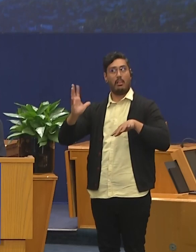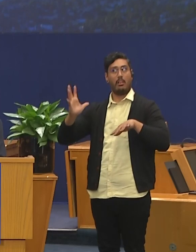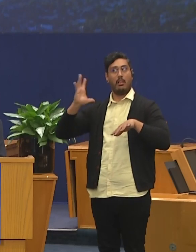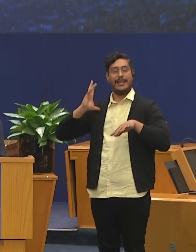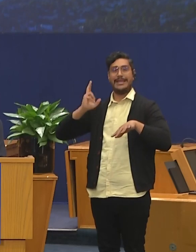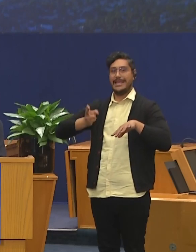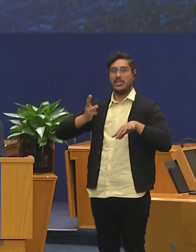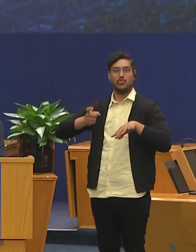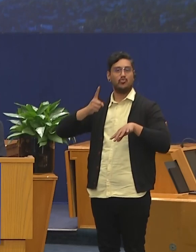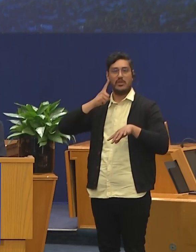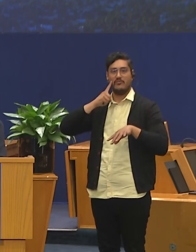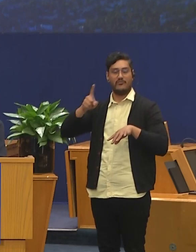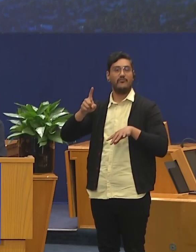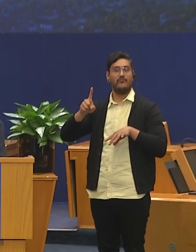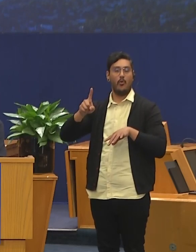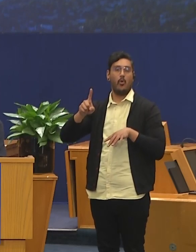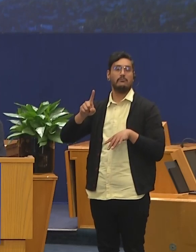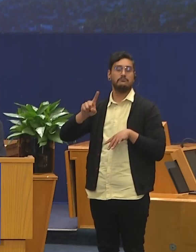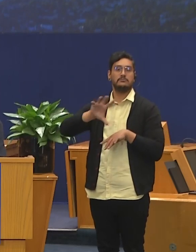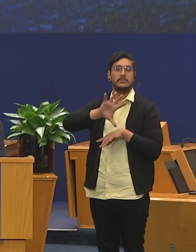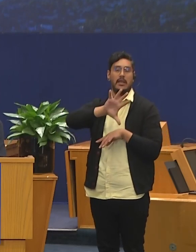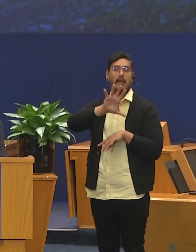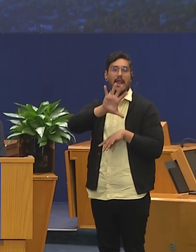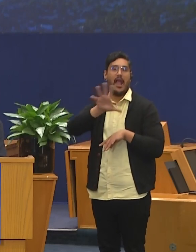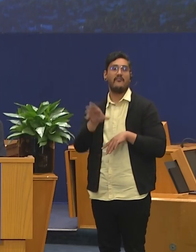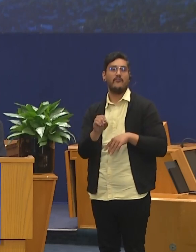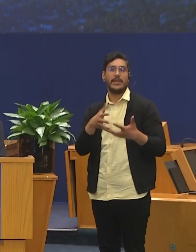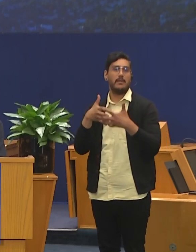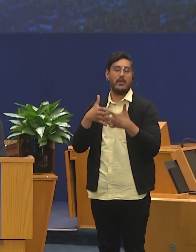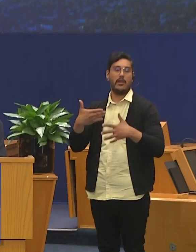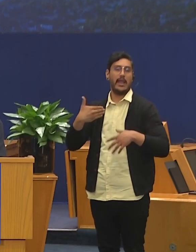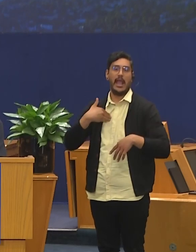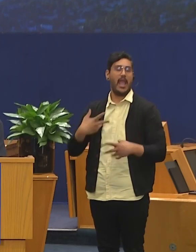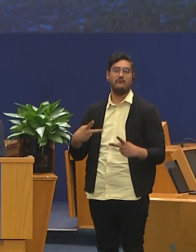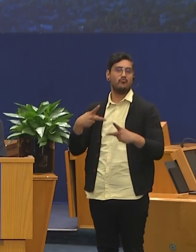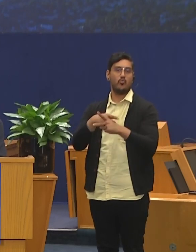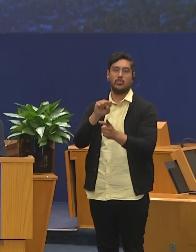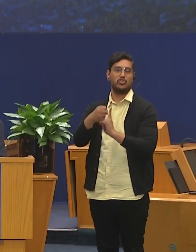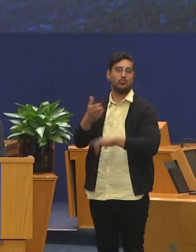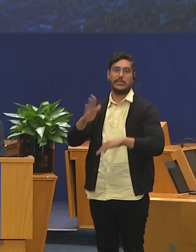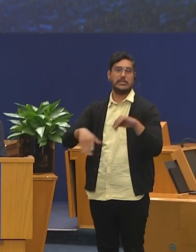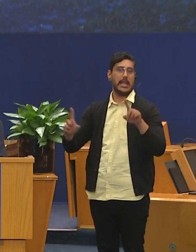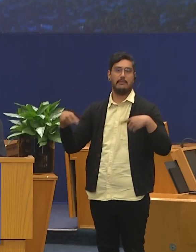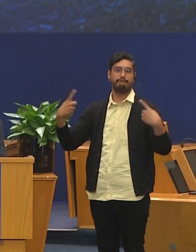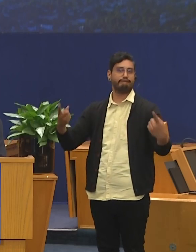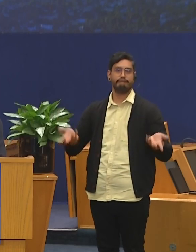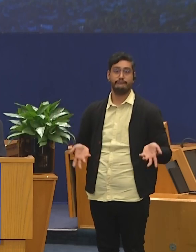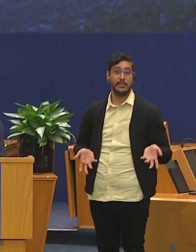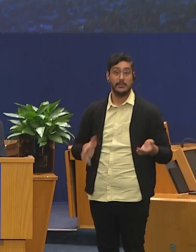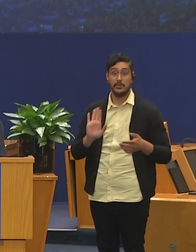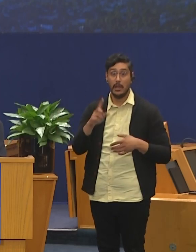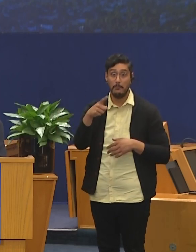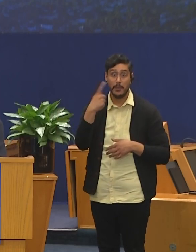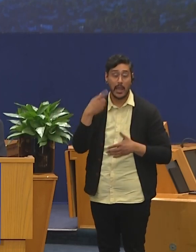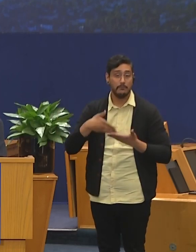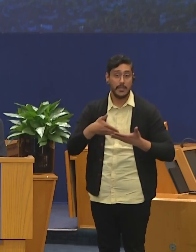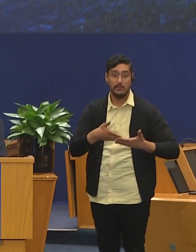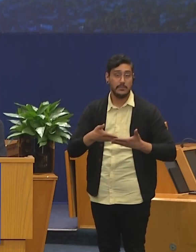IN A LONG HISTORY OF AFRICAN-AMERICANS HAVING MUCH WORSE OUTCOMES THAN EVERYBODY ELSE.